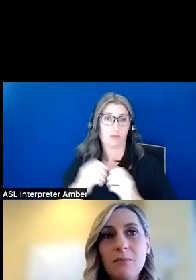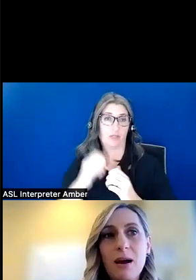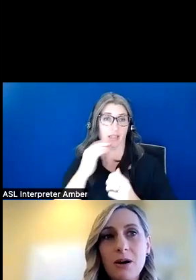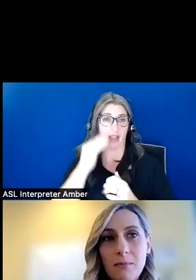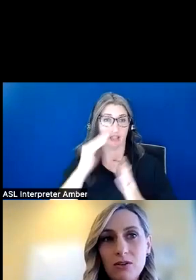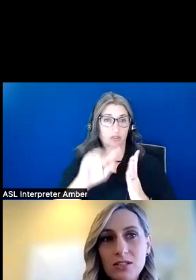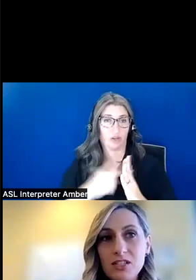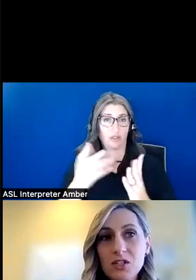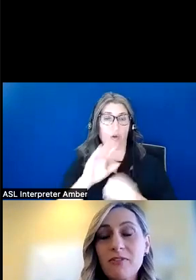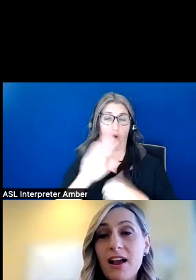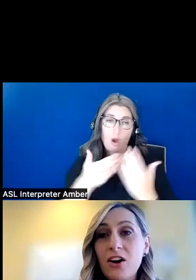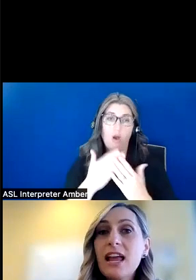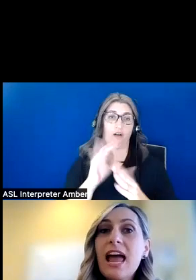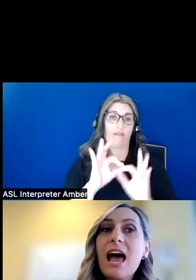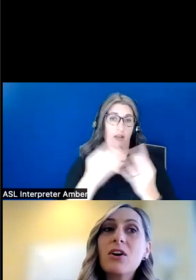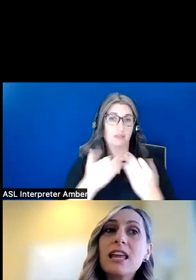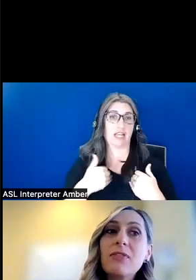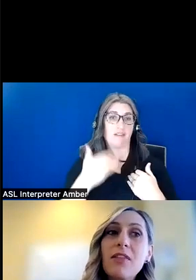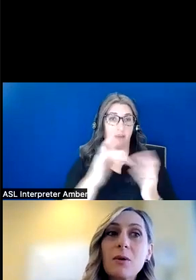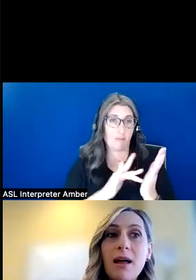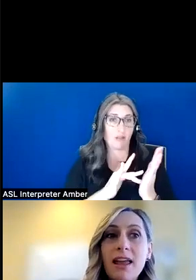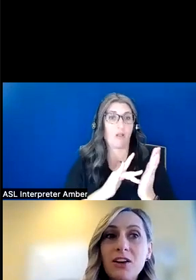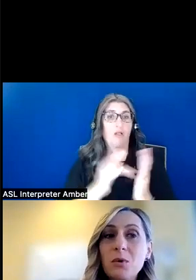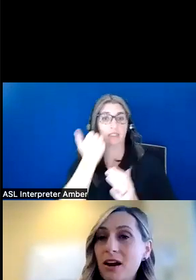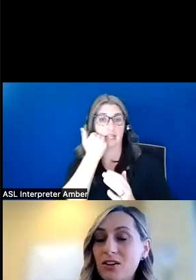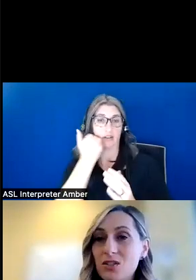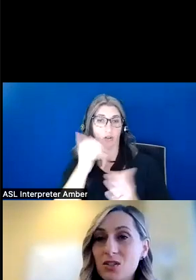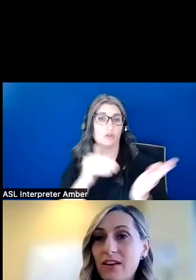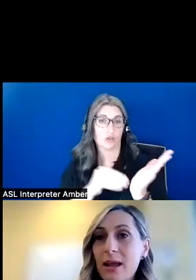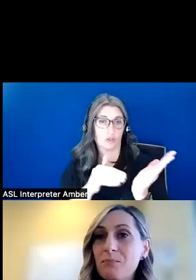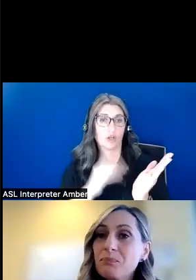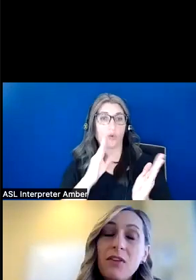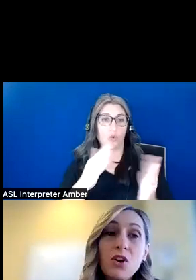a primary medical and dental provider, and they're going to get that through a biannual parent survey.